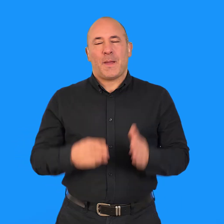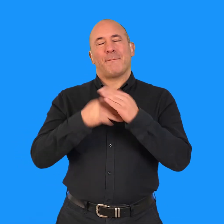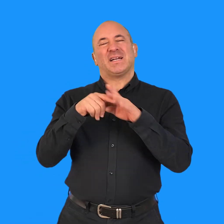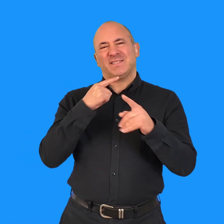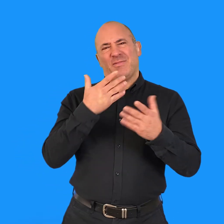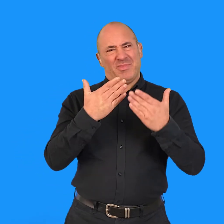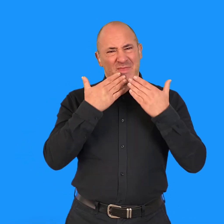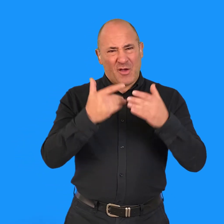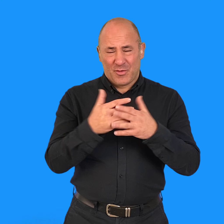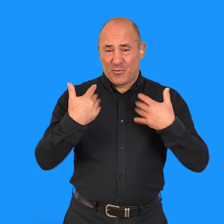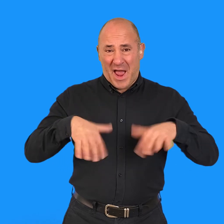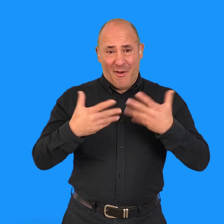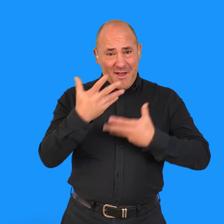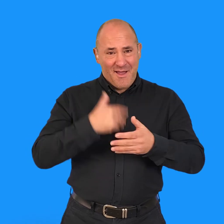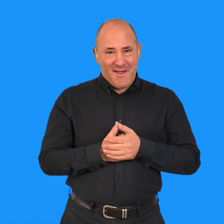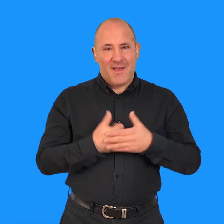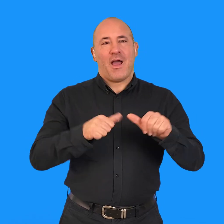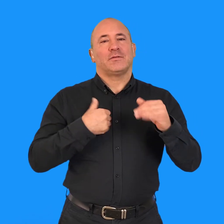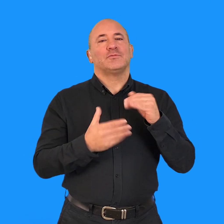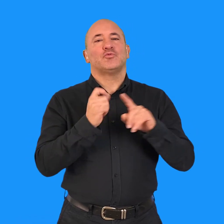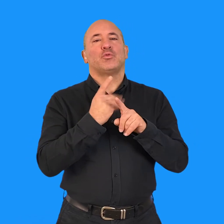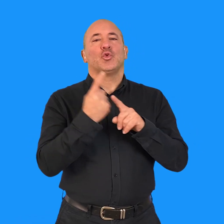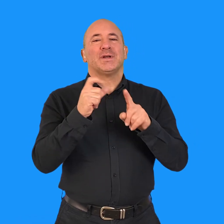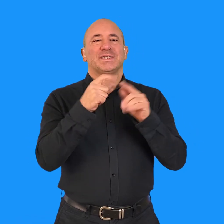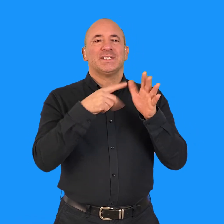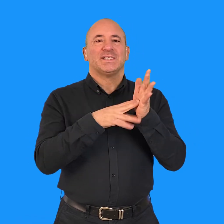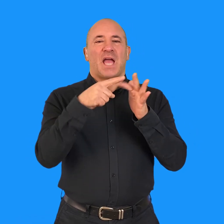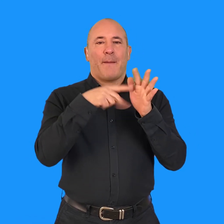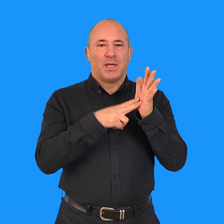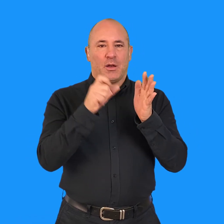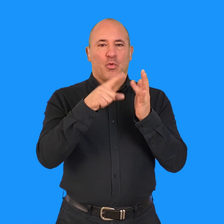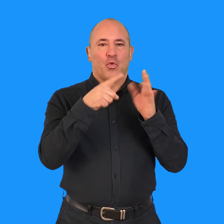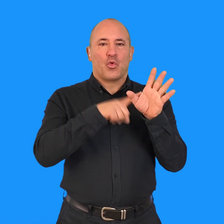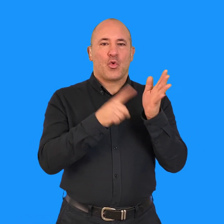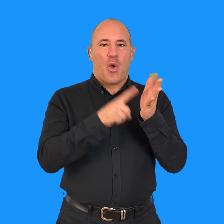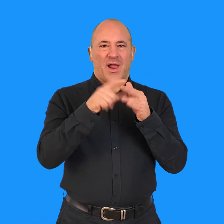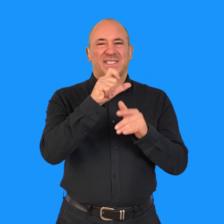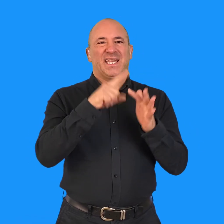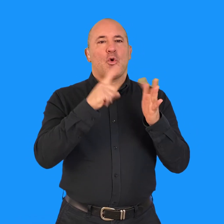Thanks Vijay. That was really illuminating. And finally, I spoke to Damien Coyle,